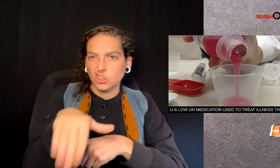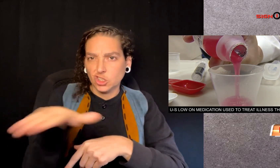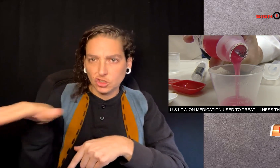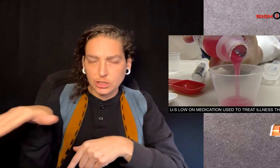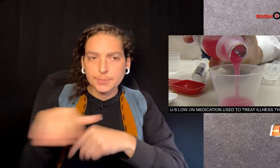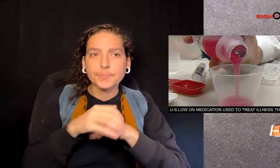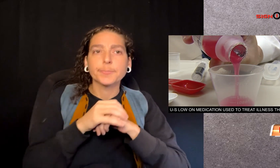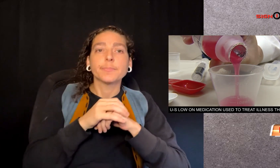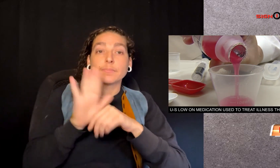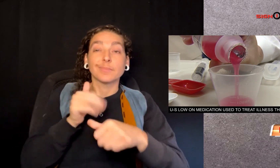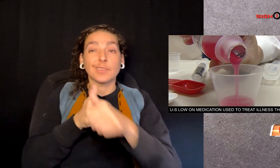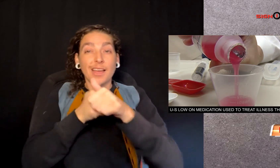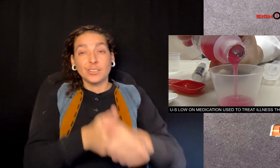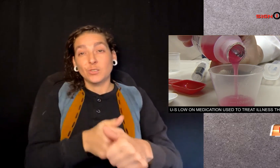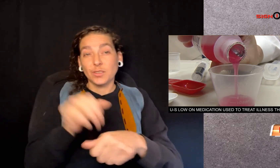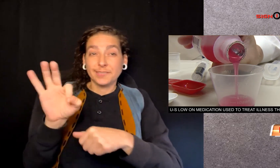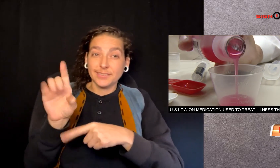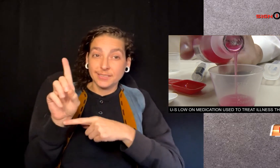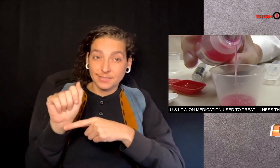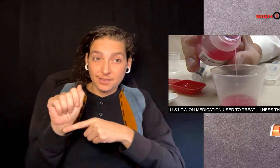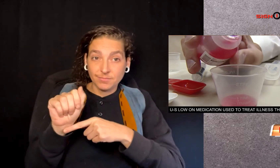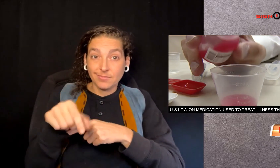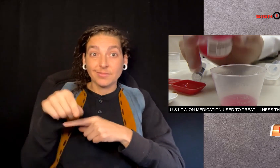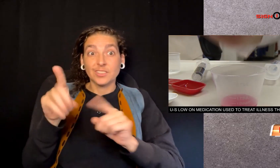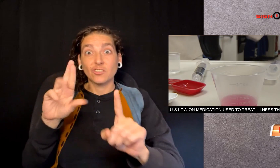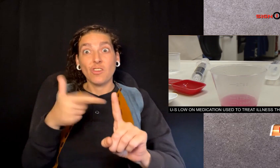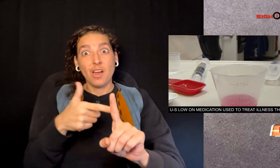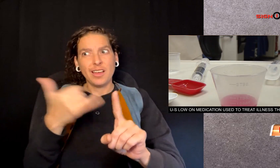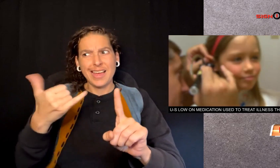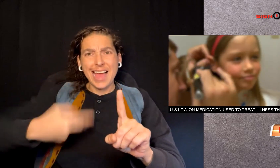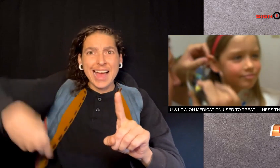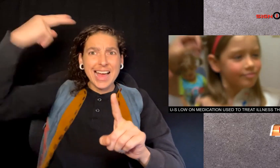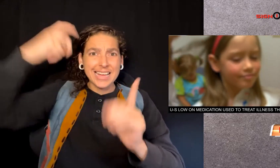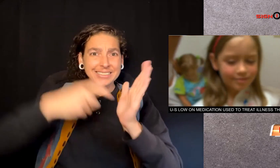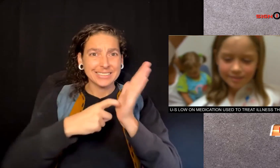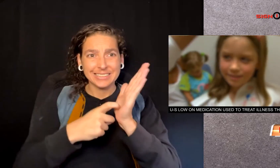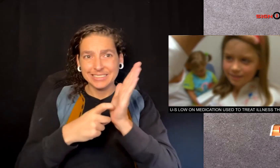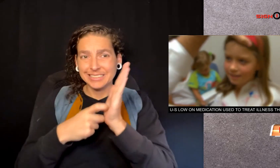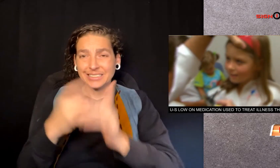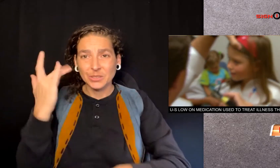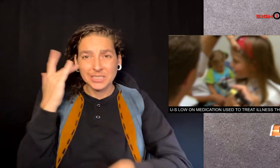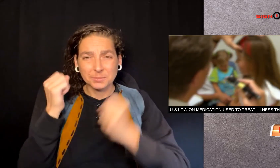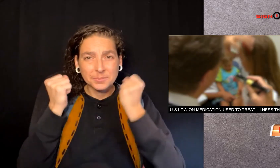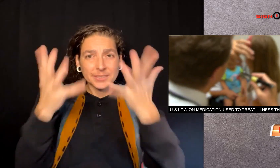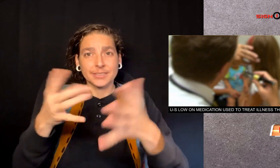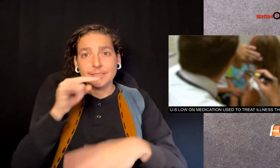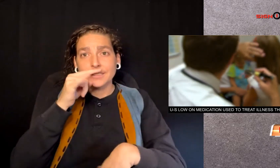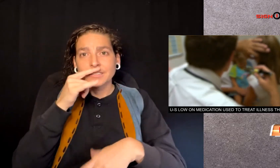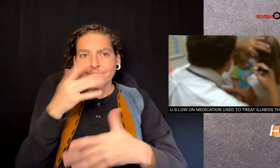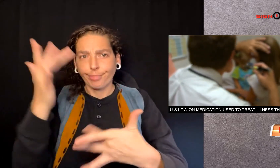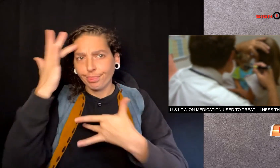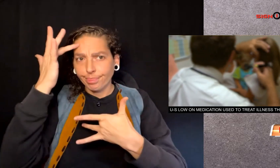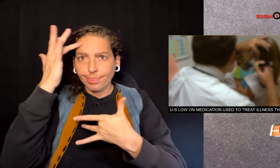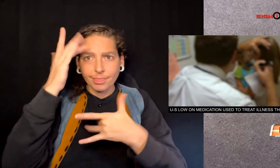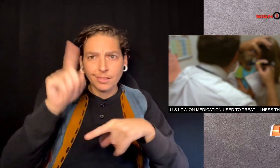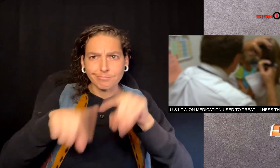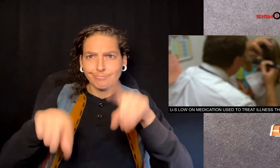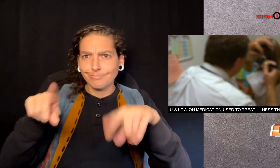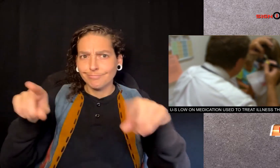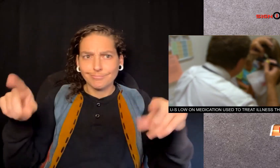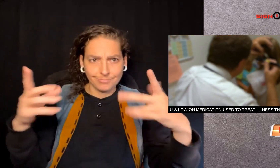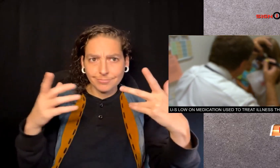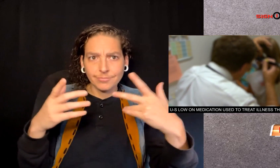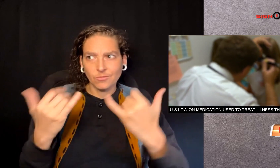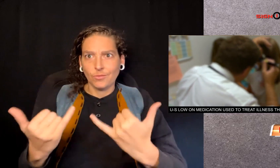in children according to the FDA the drug is in high demand because kids are getting